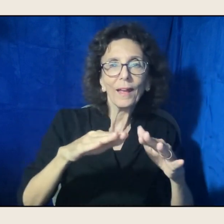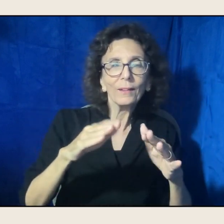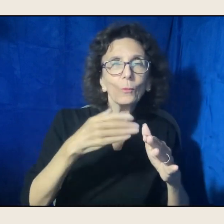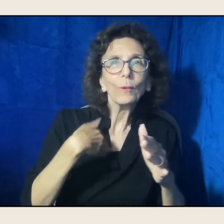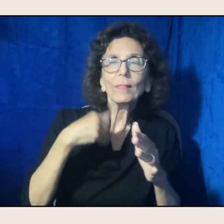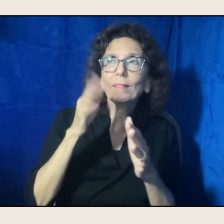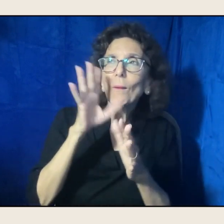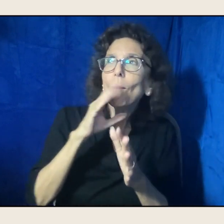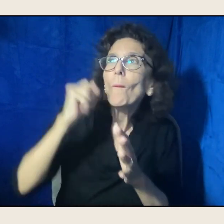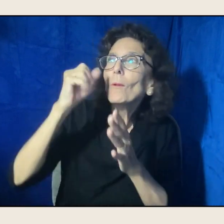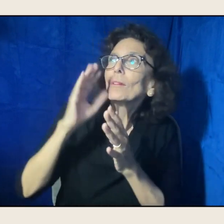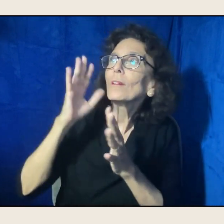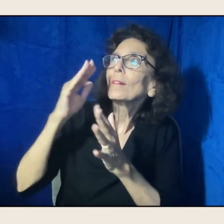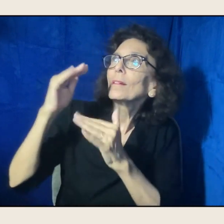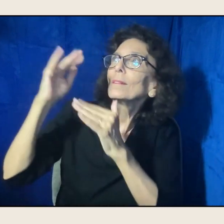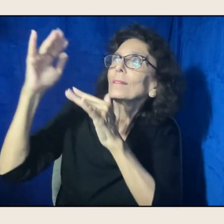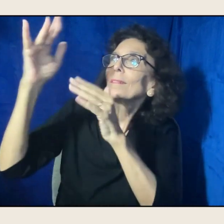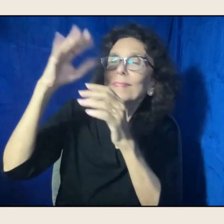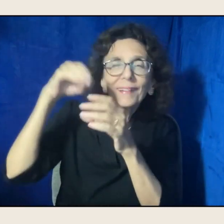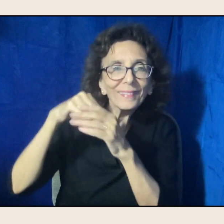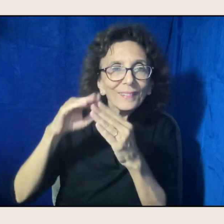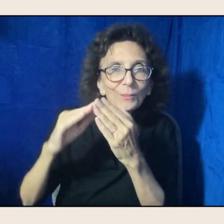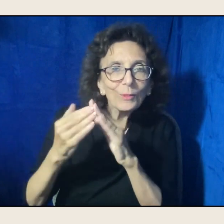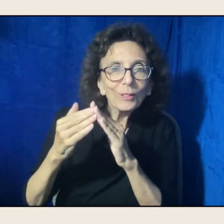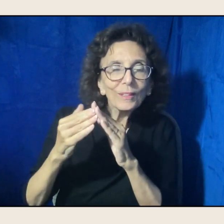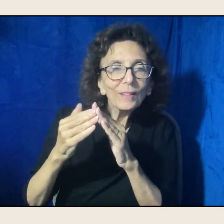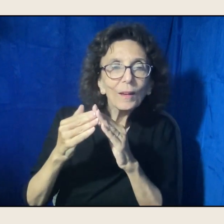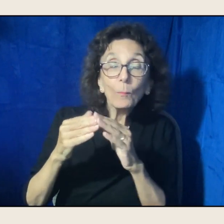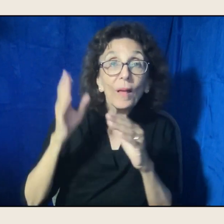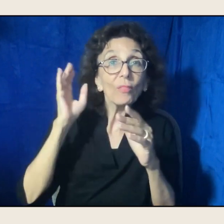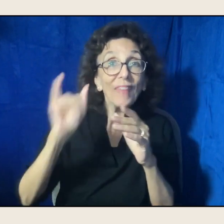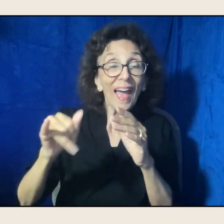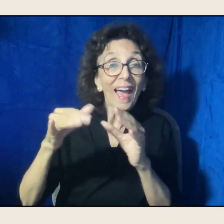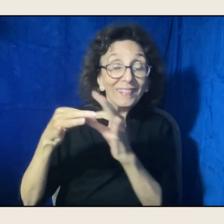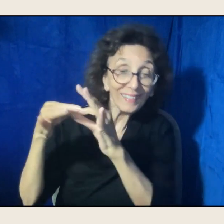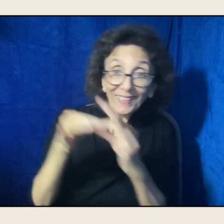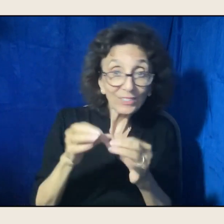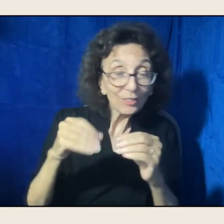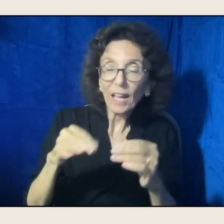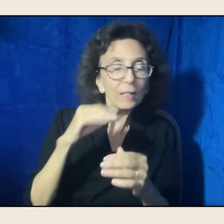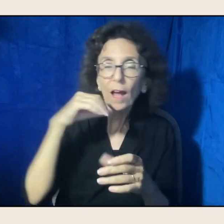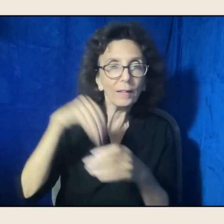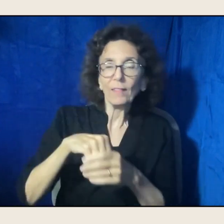it's really absent from our conversations in a way that I think the arts can fill in,